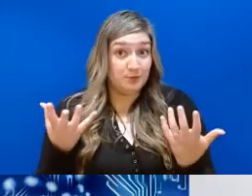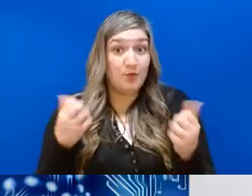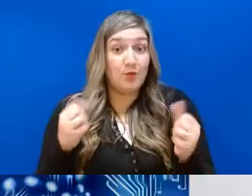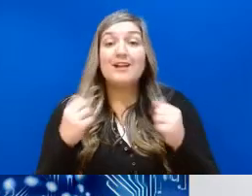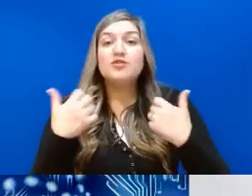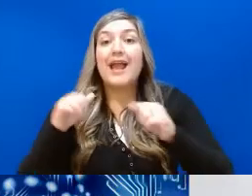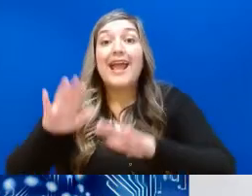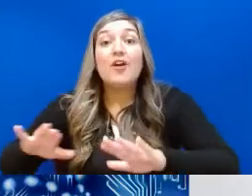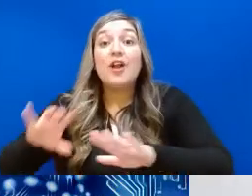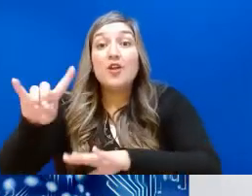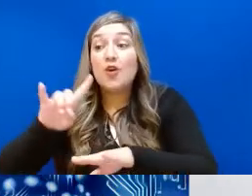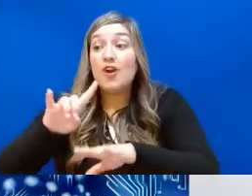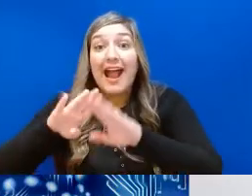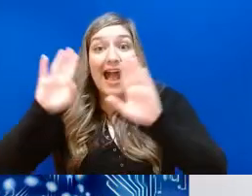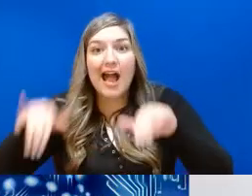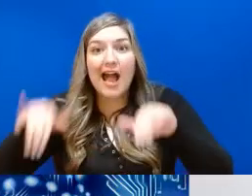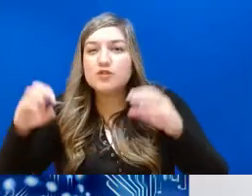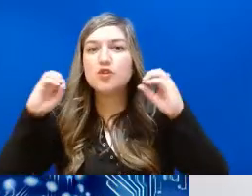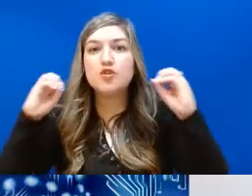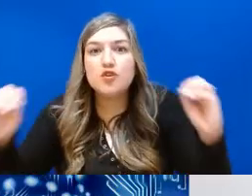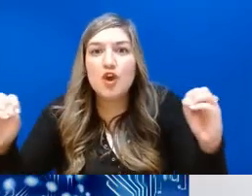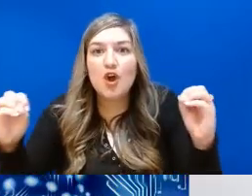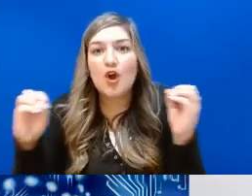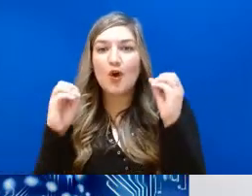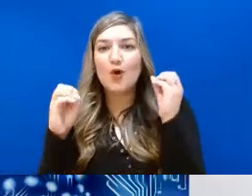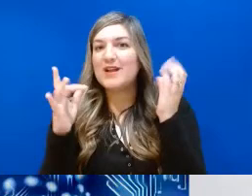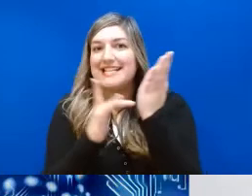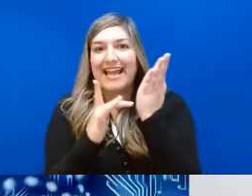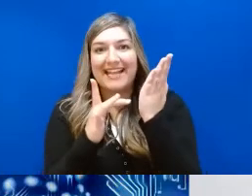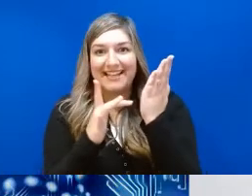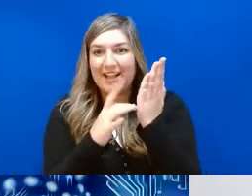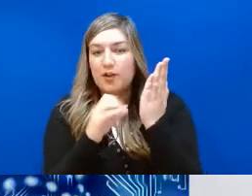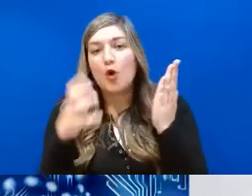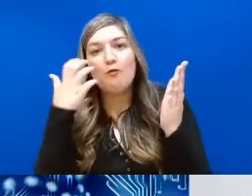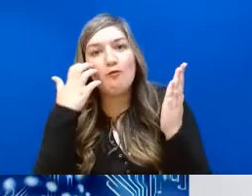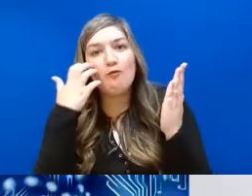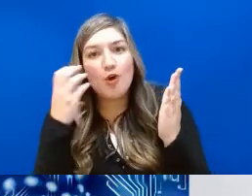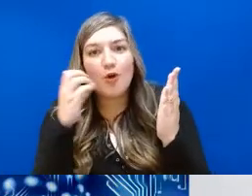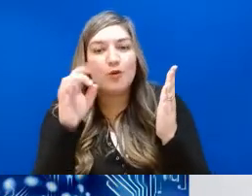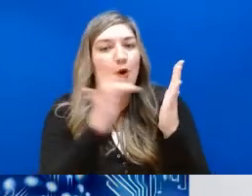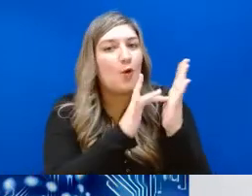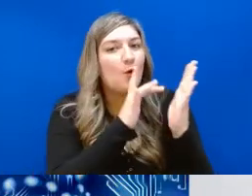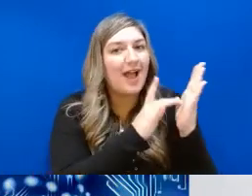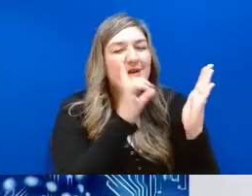in your home that'll allow you to disconnect. And when all else fails, you can always go old school.